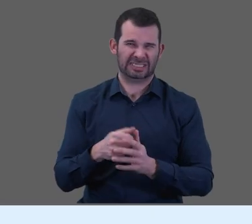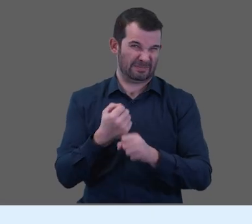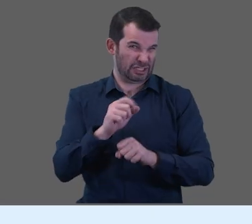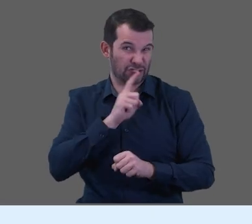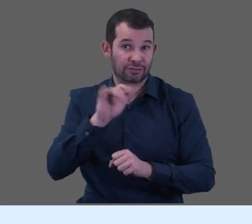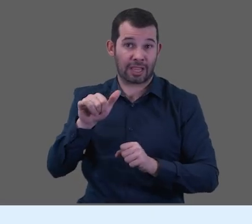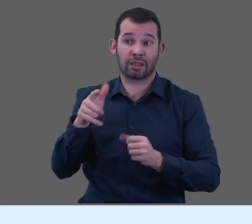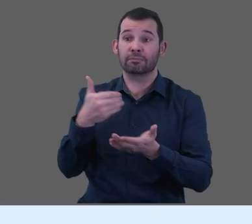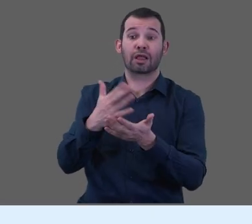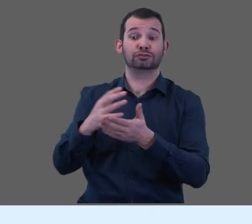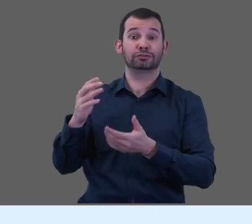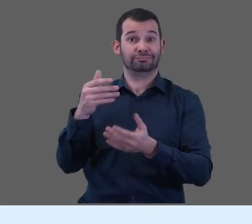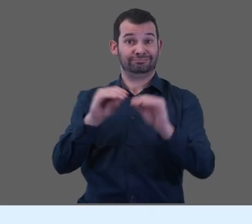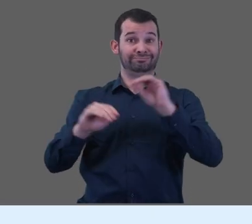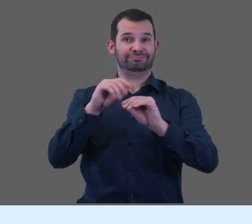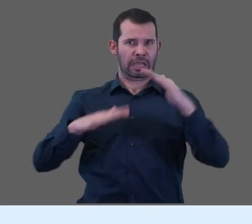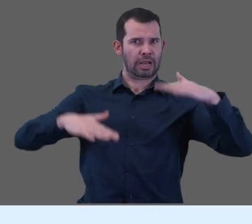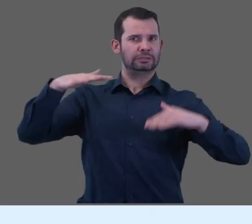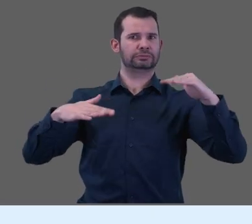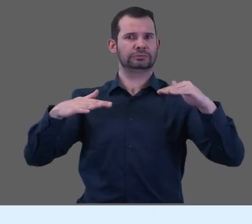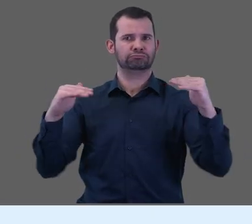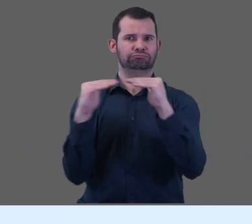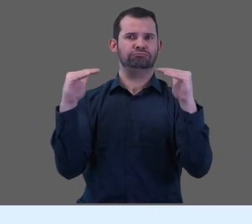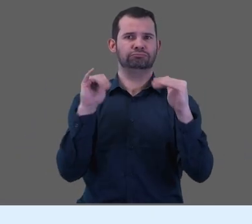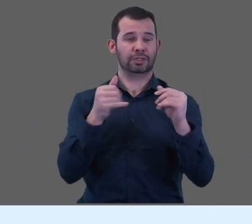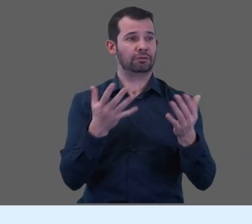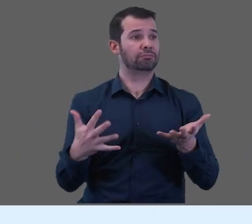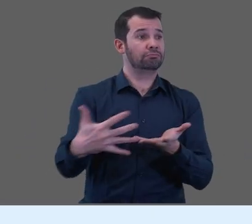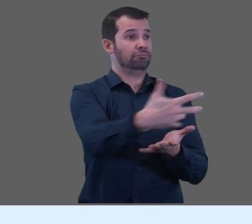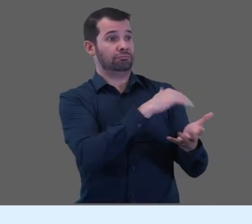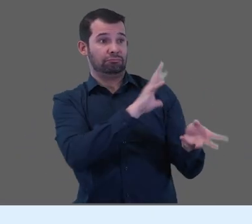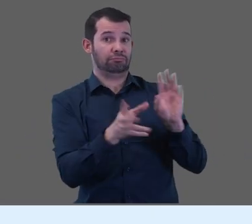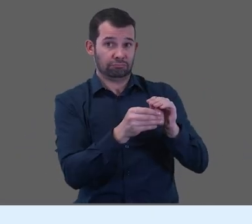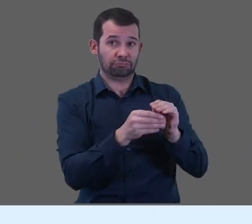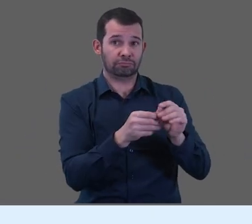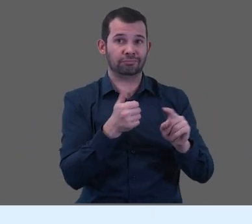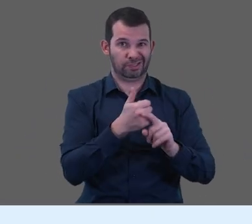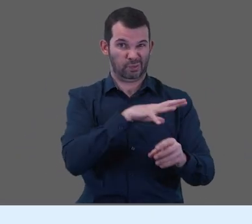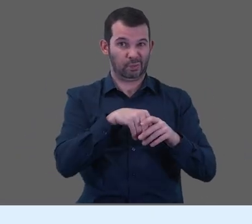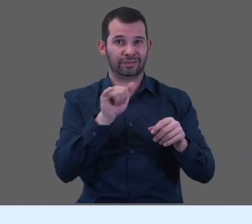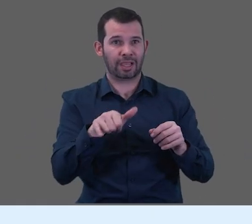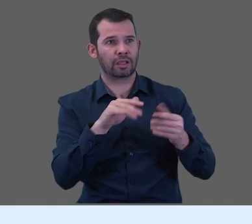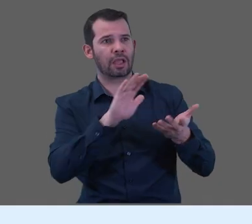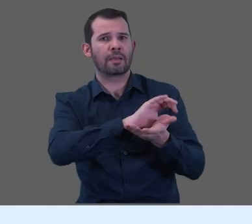Make sure the budget is balanced. The total revenues, which includes the amount requested,